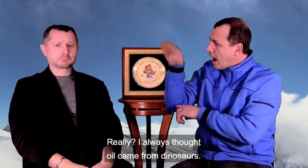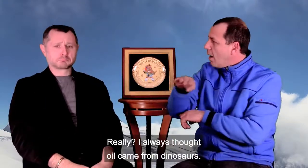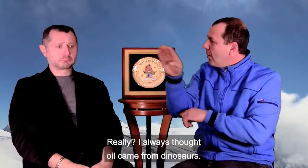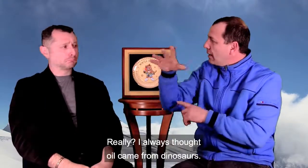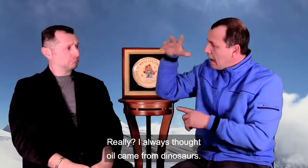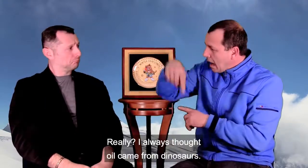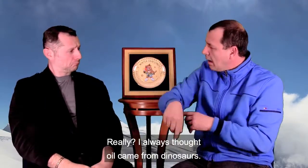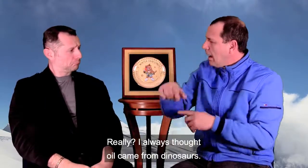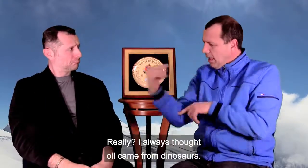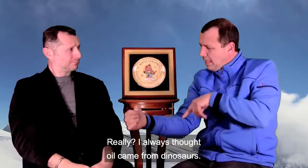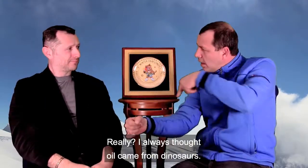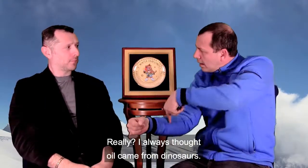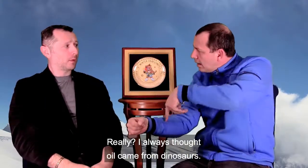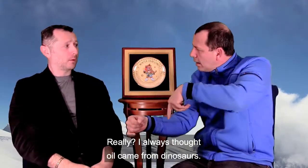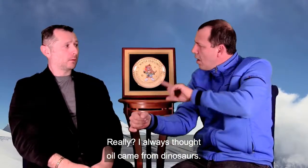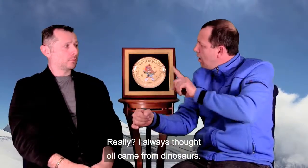Really? I always thought oil came from dinosaurs.